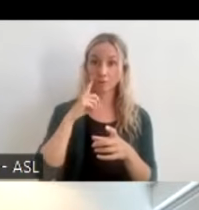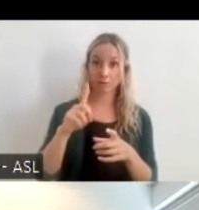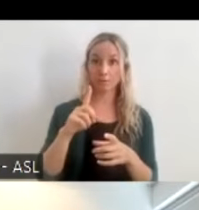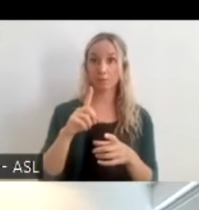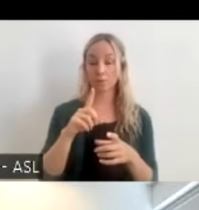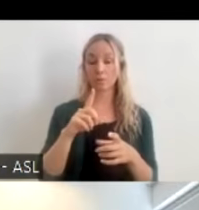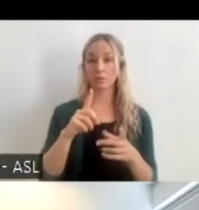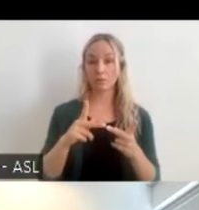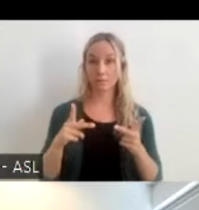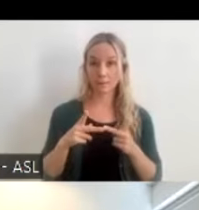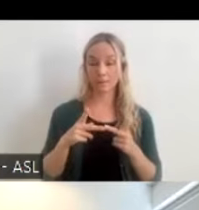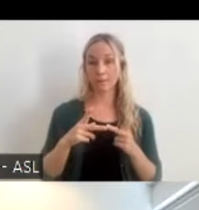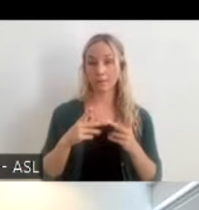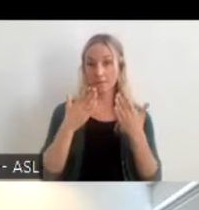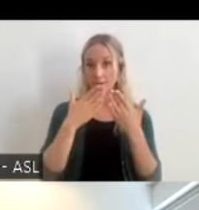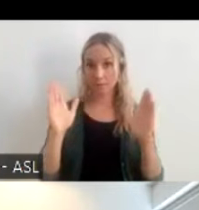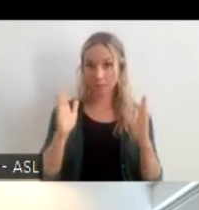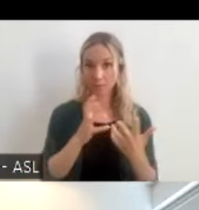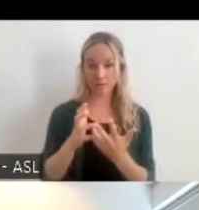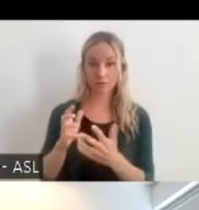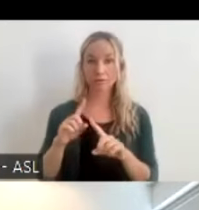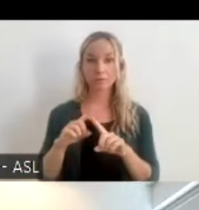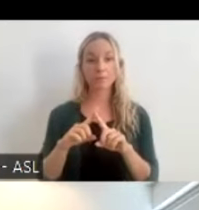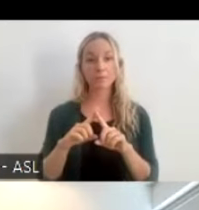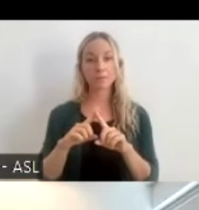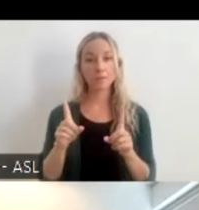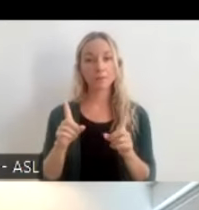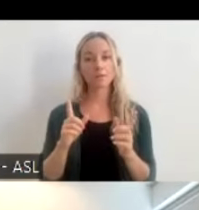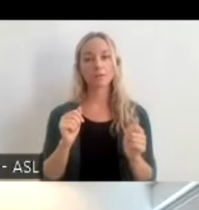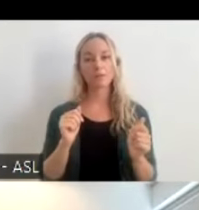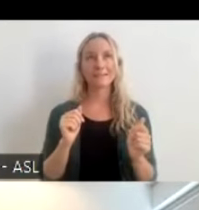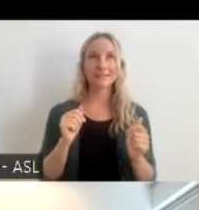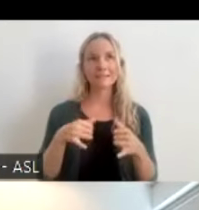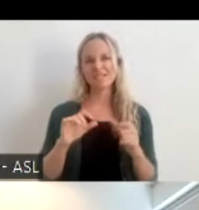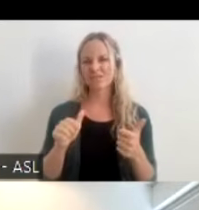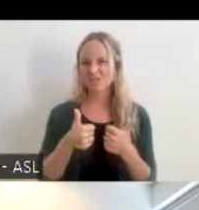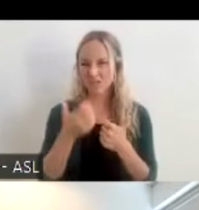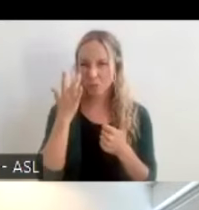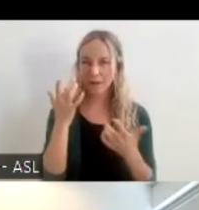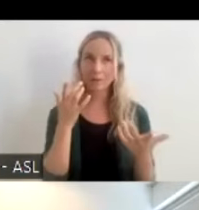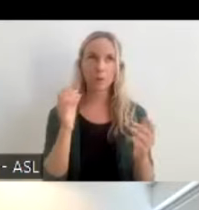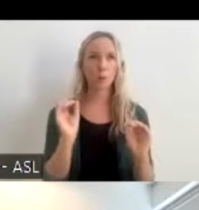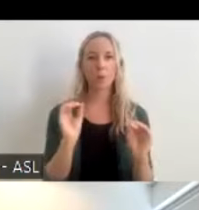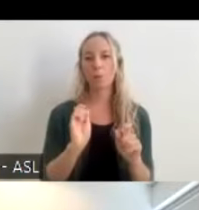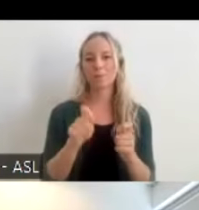there's no real defined standard, If you meet this standard, if your website meets this technical standard,